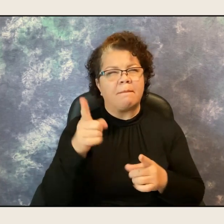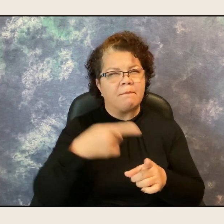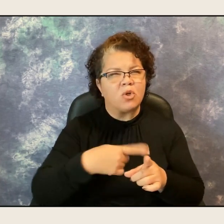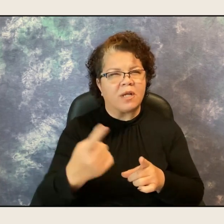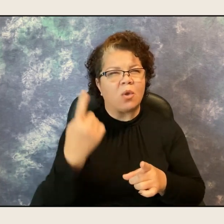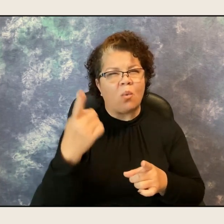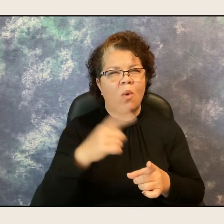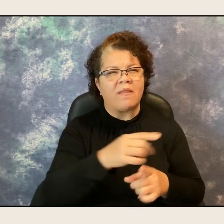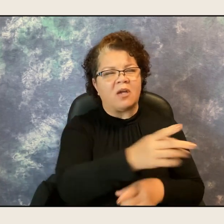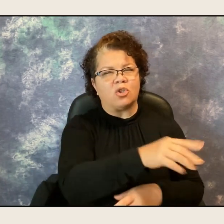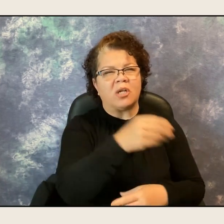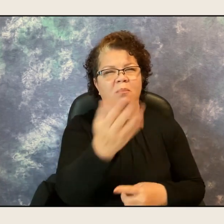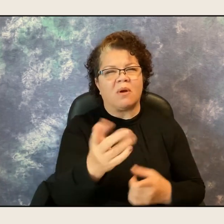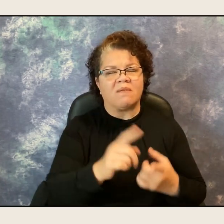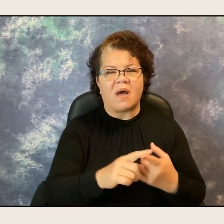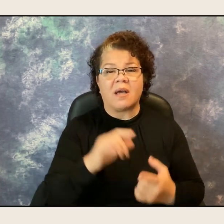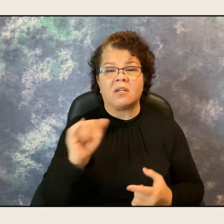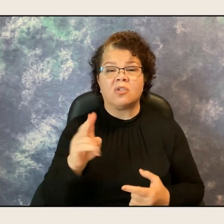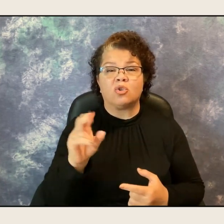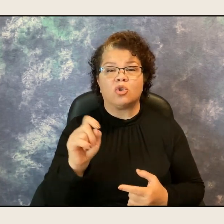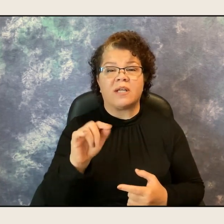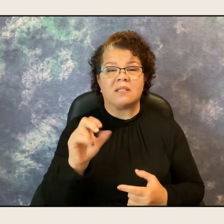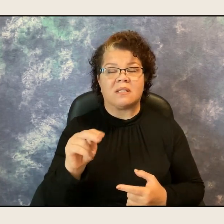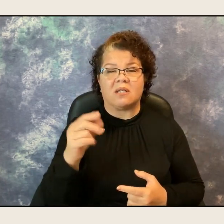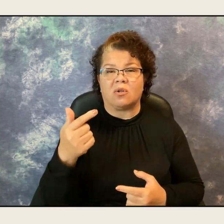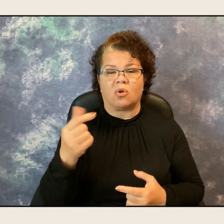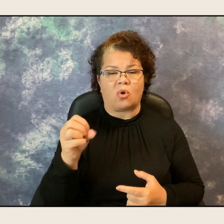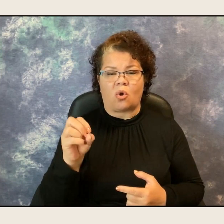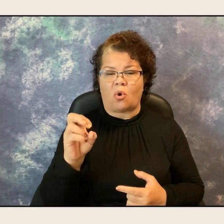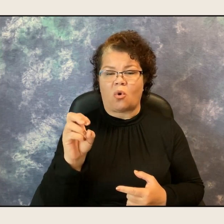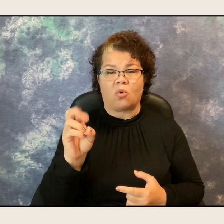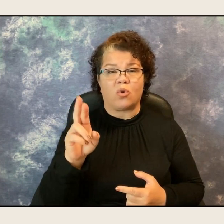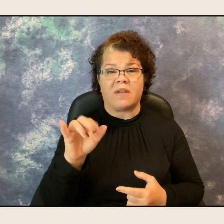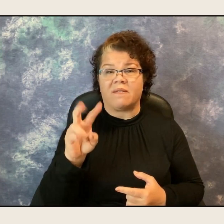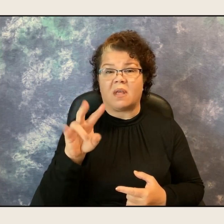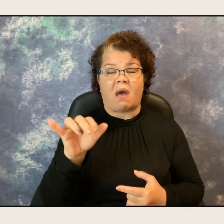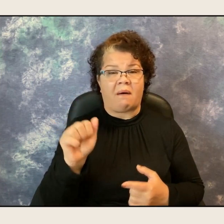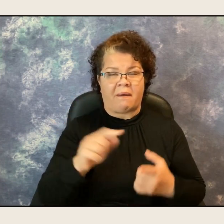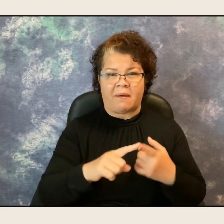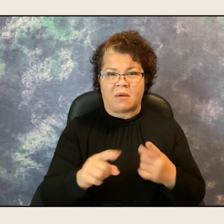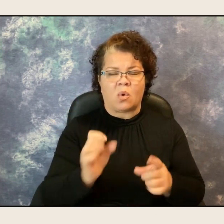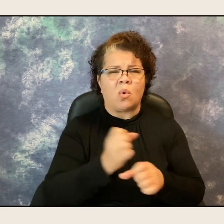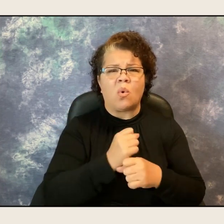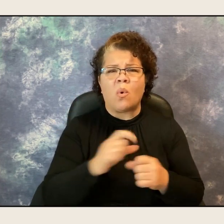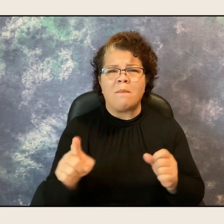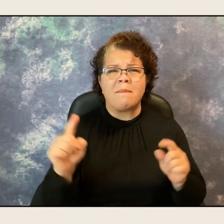Justin Guariglia, who made a series of climate signs that were just traffic signals appearing